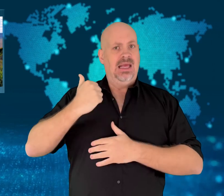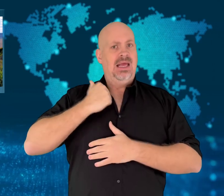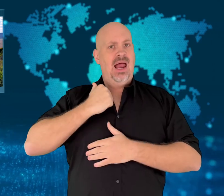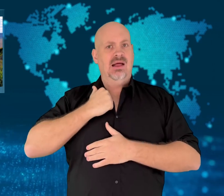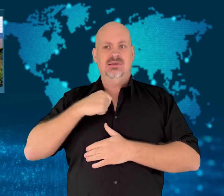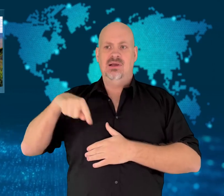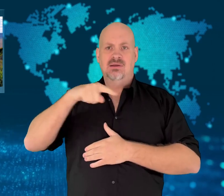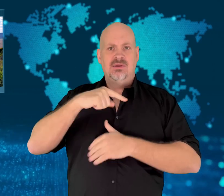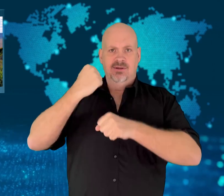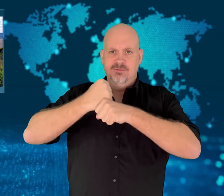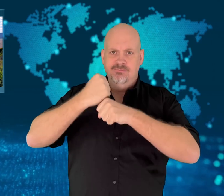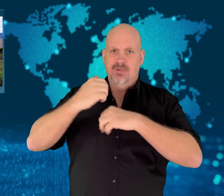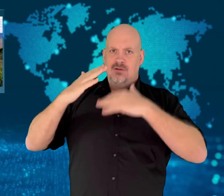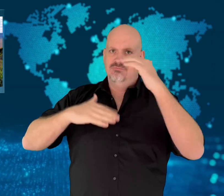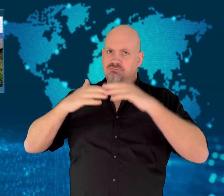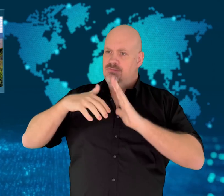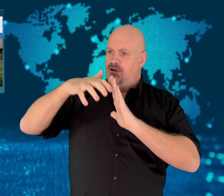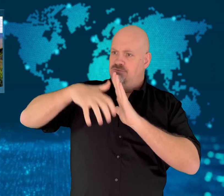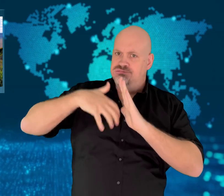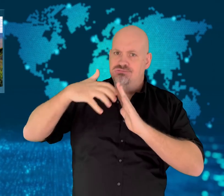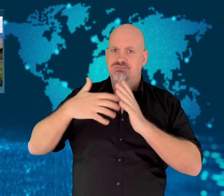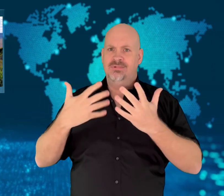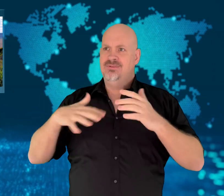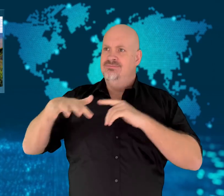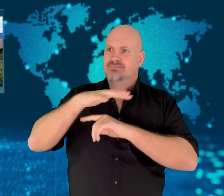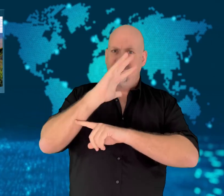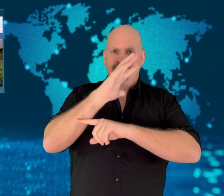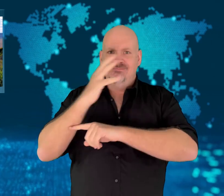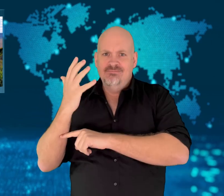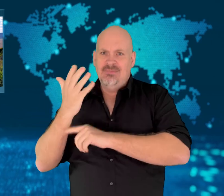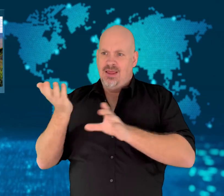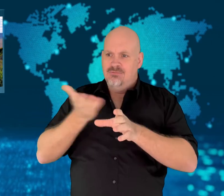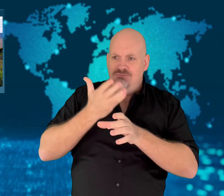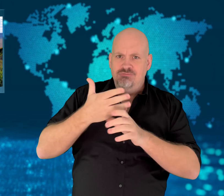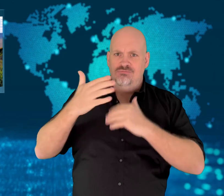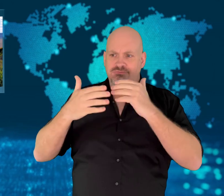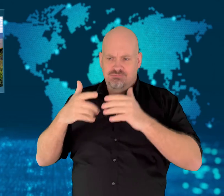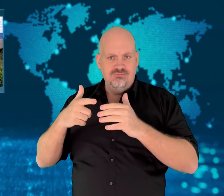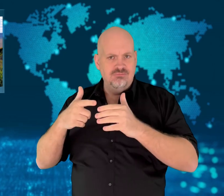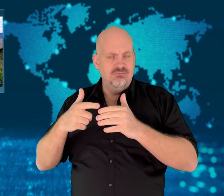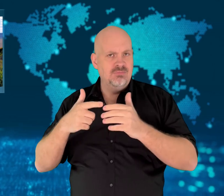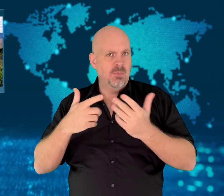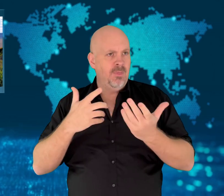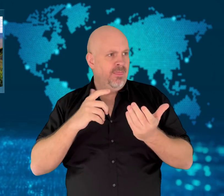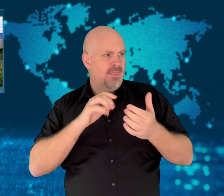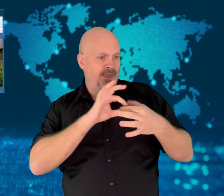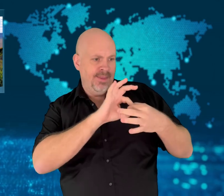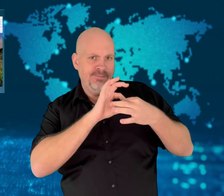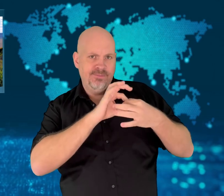Canadian regulators, natural resource developers,